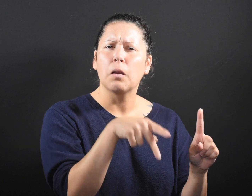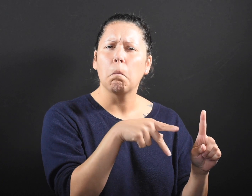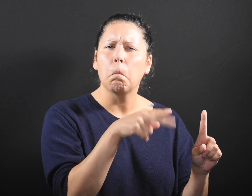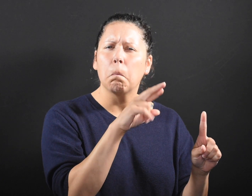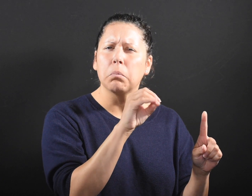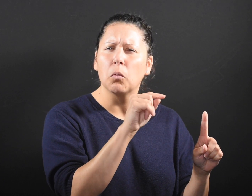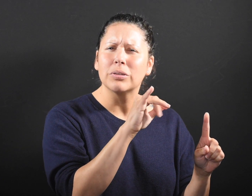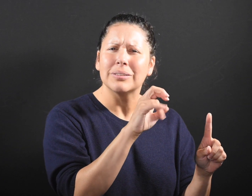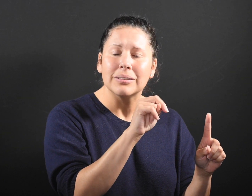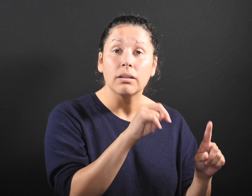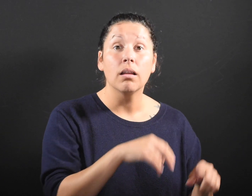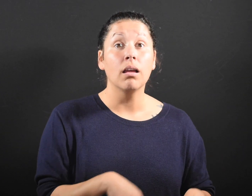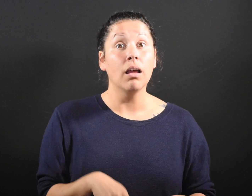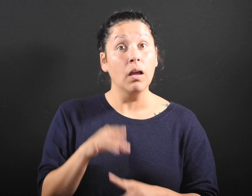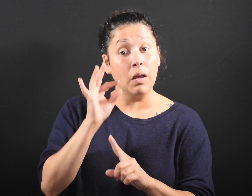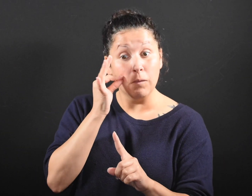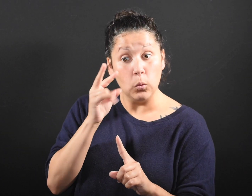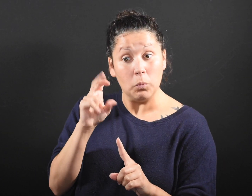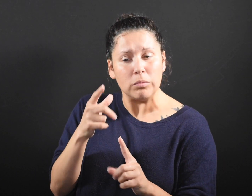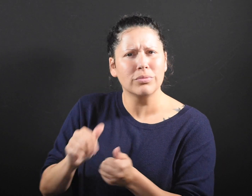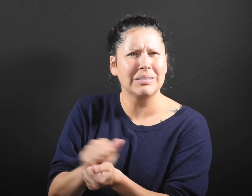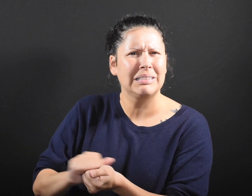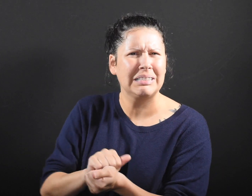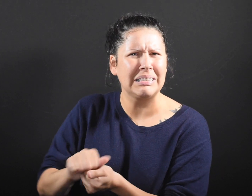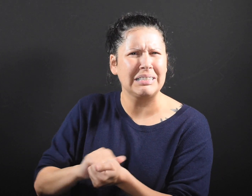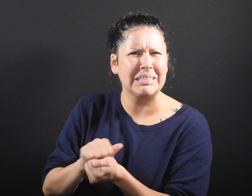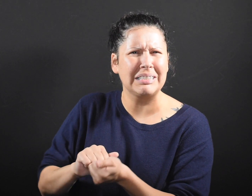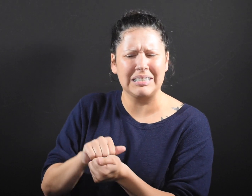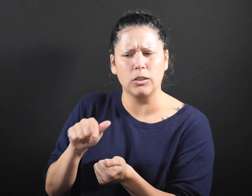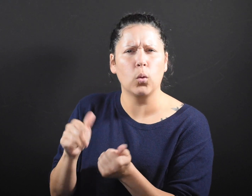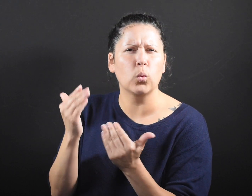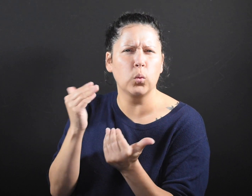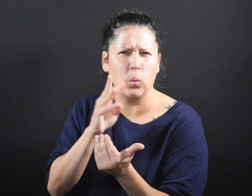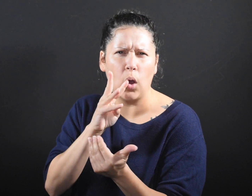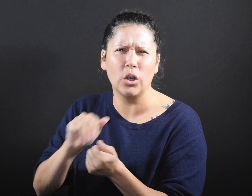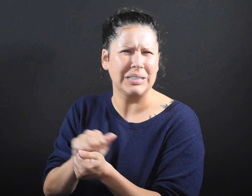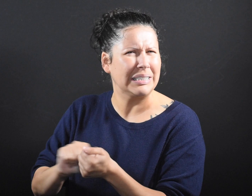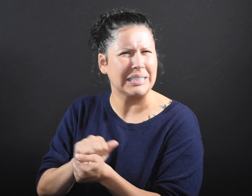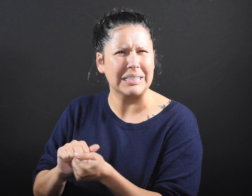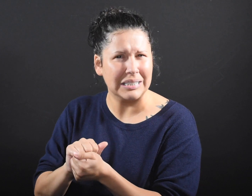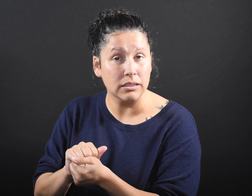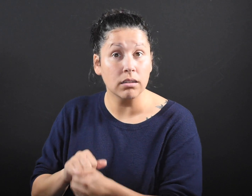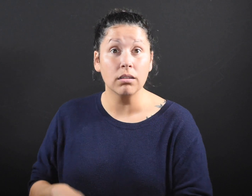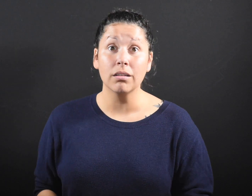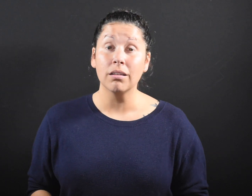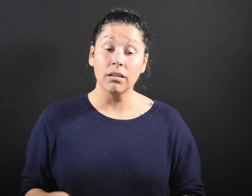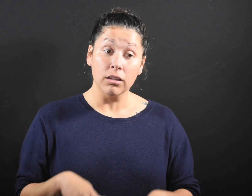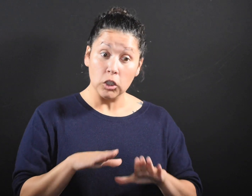(wash in cool water before preparing and serving), grains, and lean protein. Eating a variety of